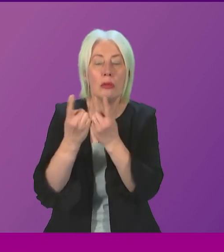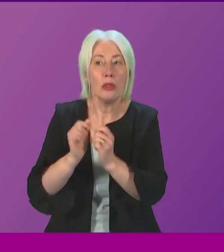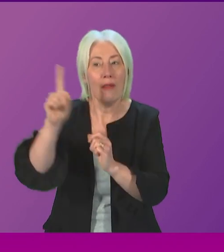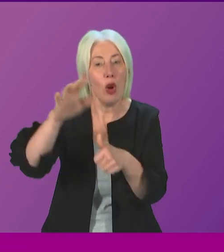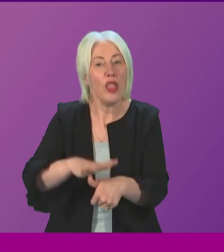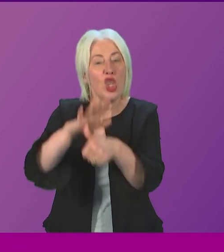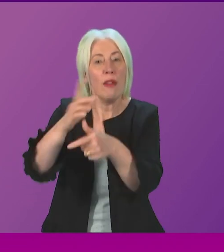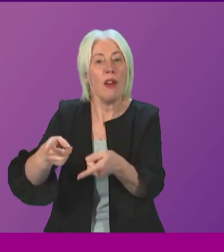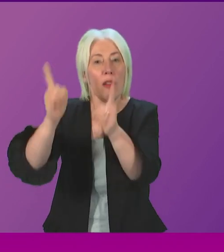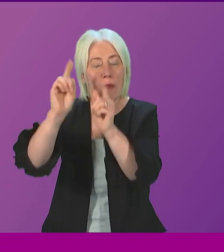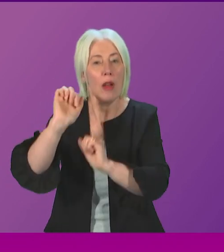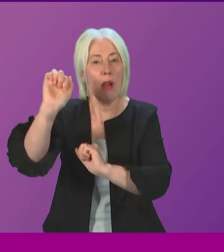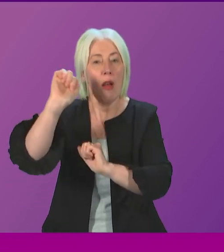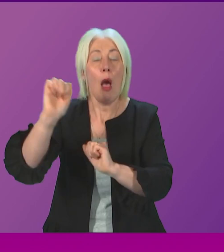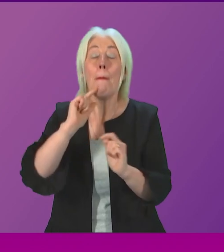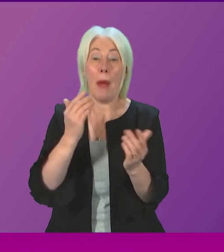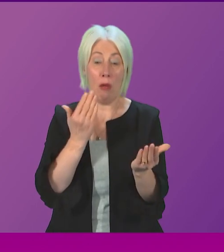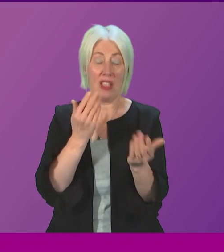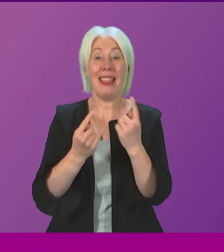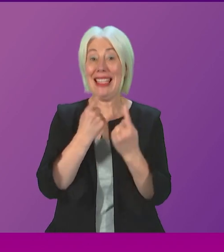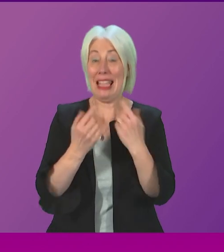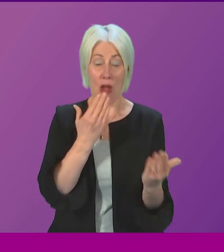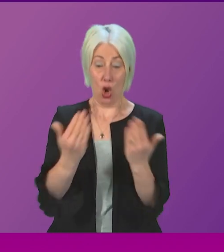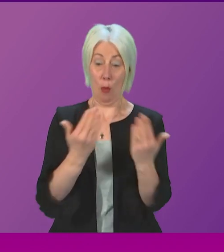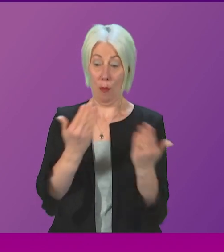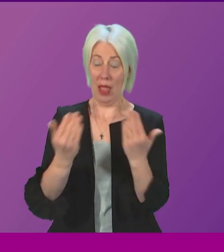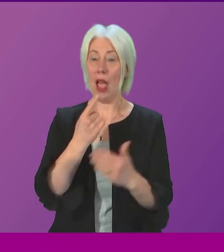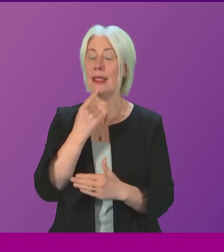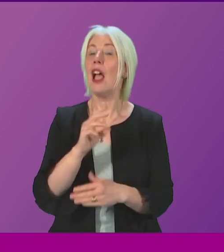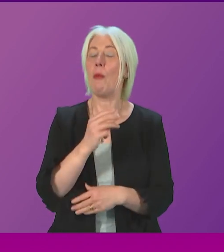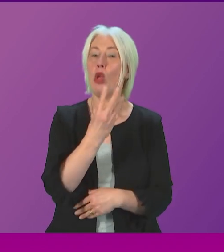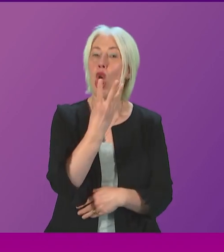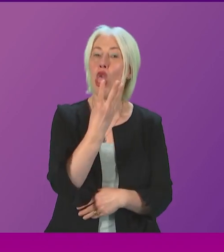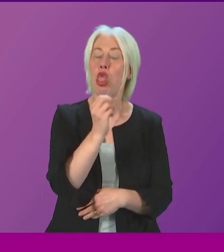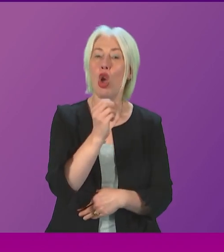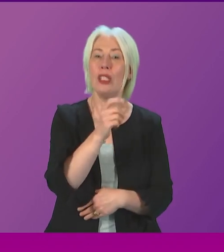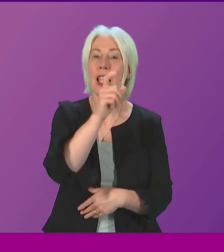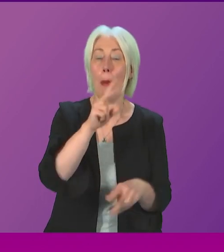comparable data that we have shows that there are 30 police officers per 10,000 in Scotland.